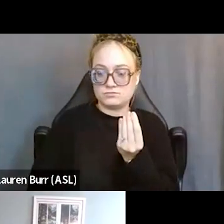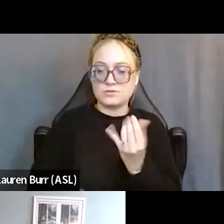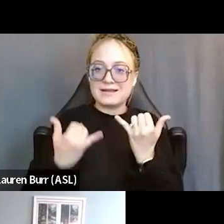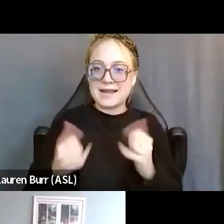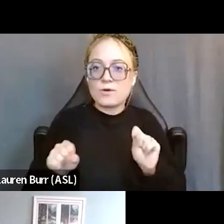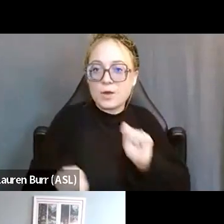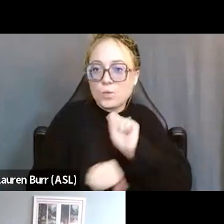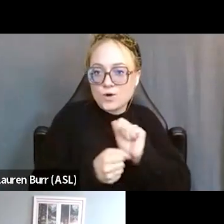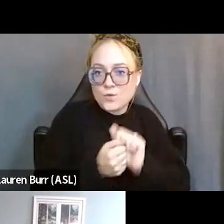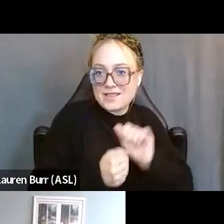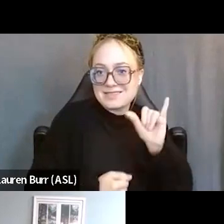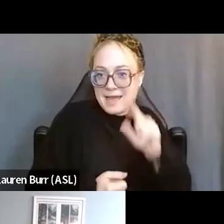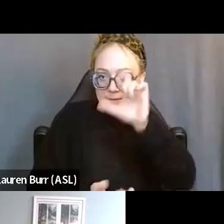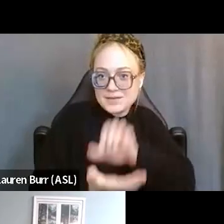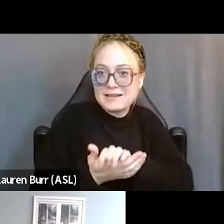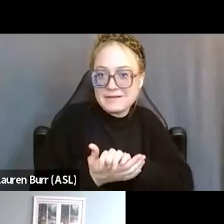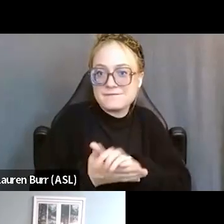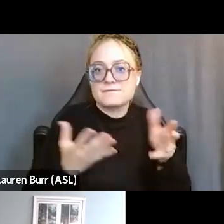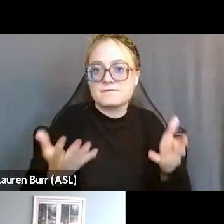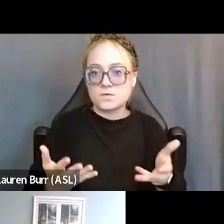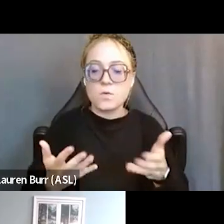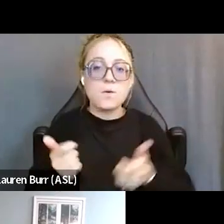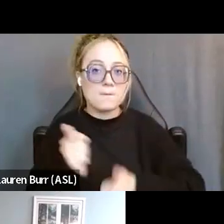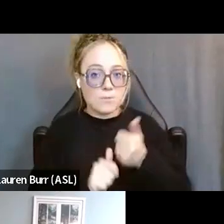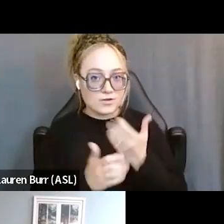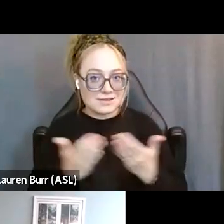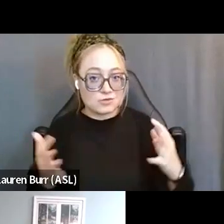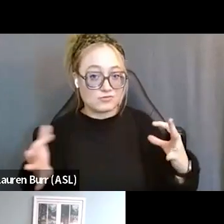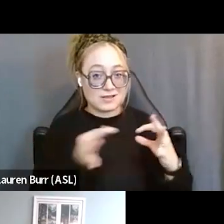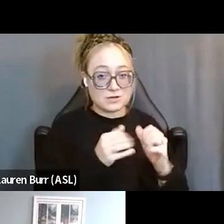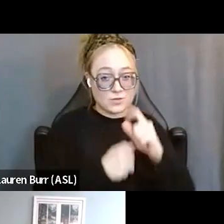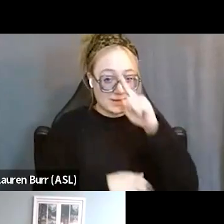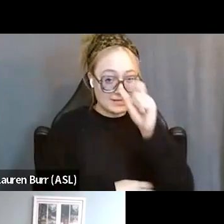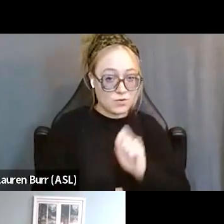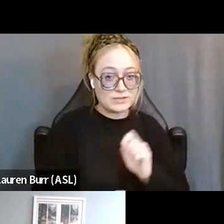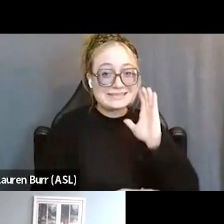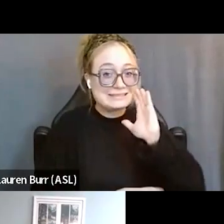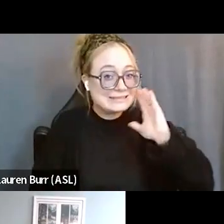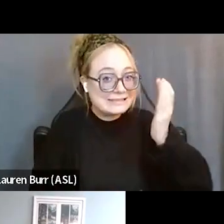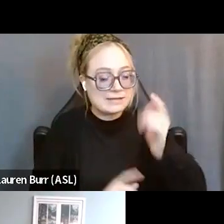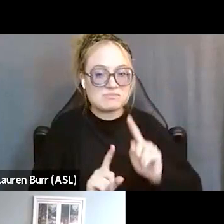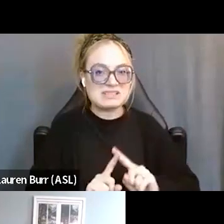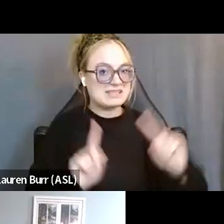So most of the things associated with psychosis that seem so different than some of the other